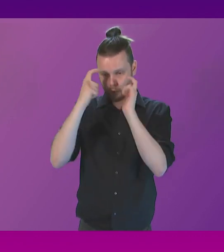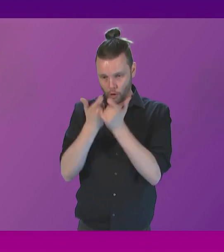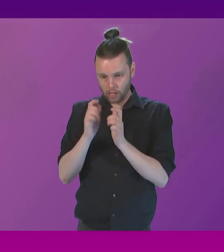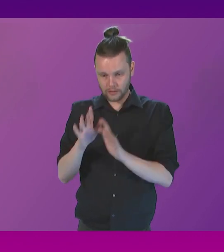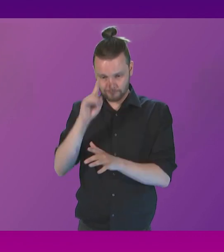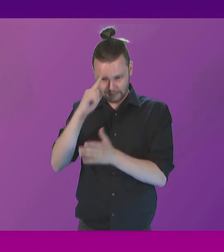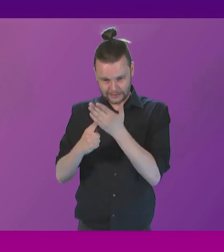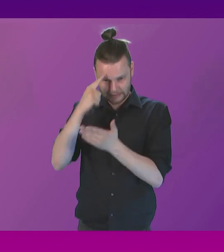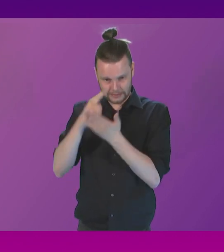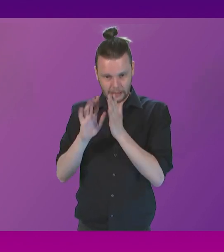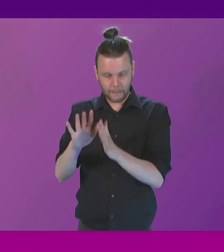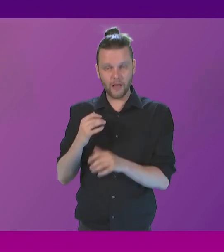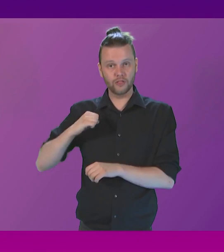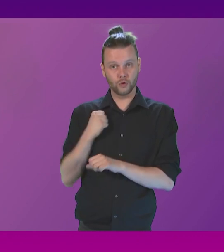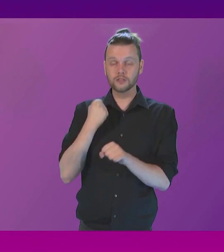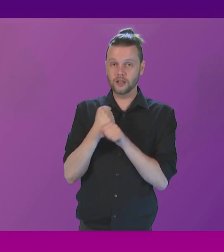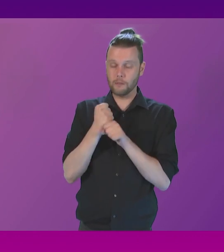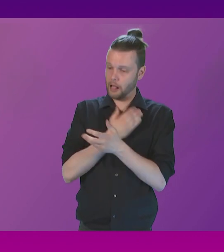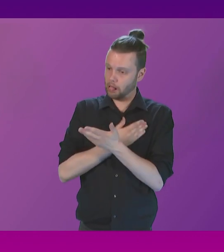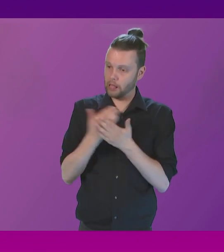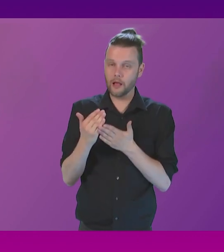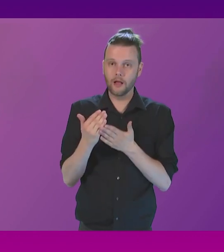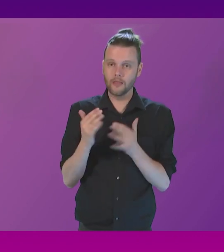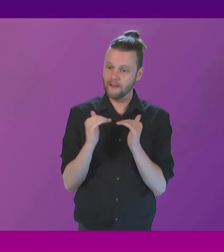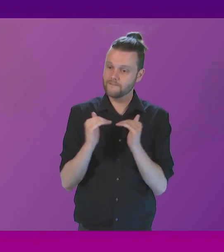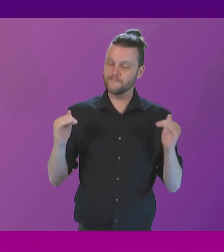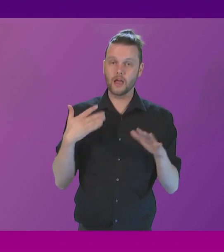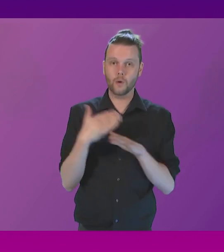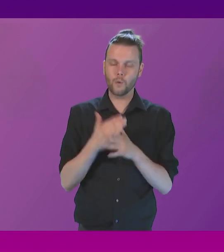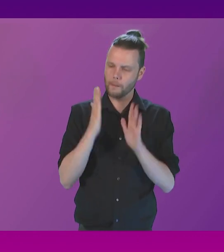those decisions, but the Scottish Government is clear that fair work must be their guiding light.